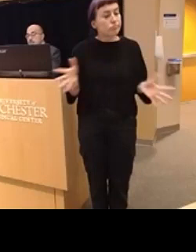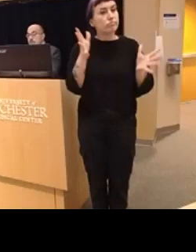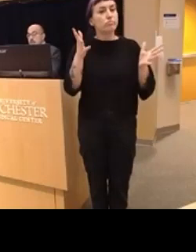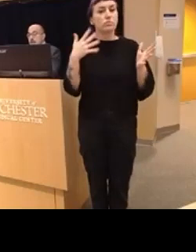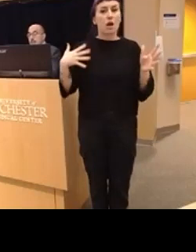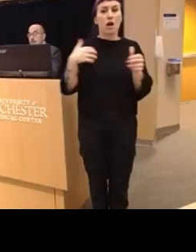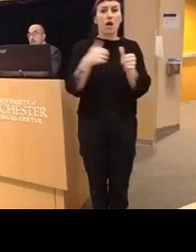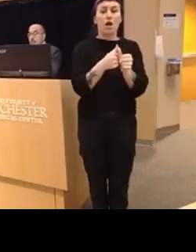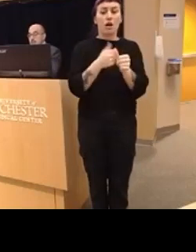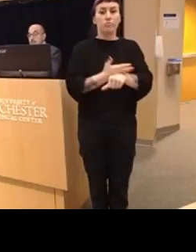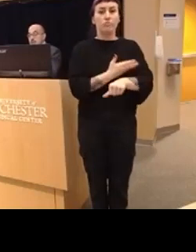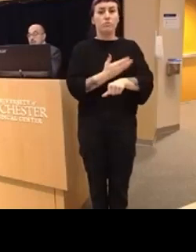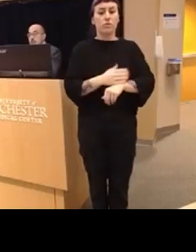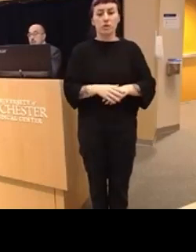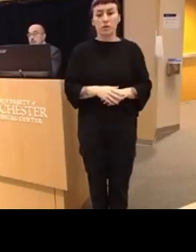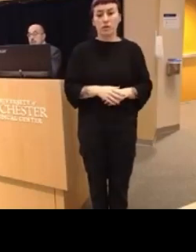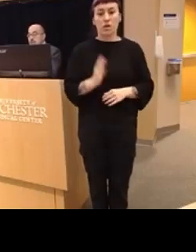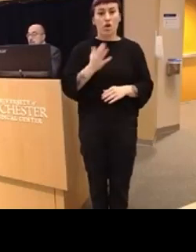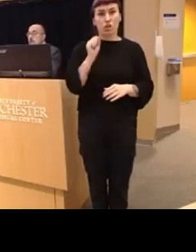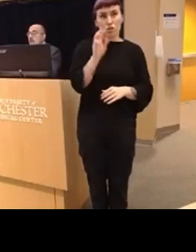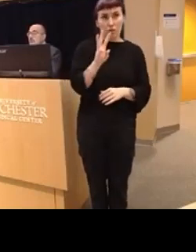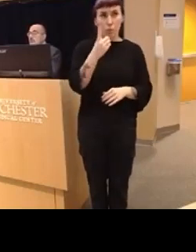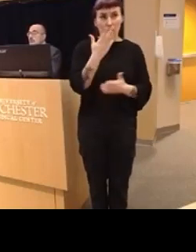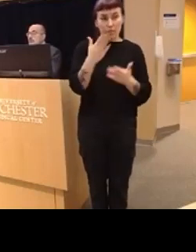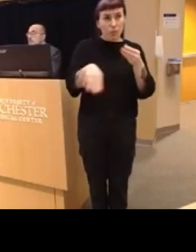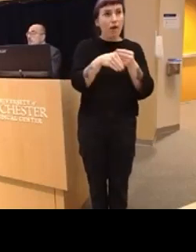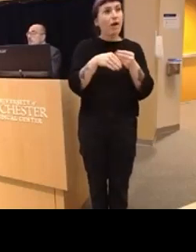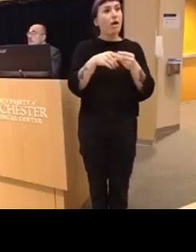speed um the choir software and that was one of the things we added was willingness and openness